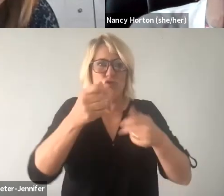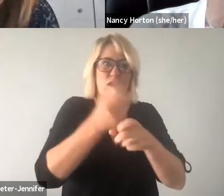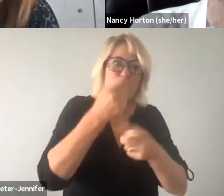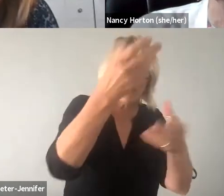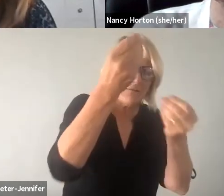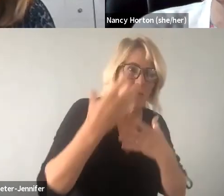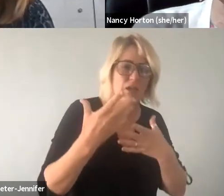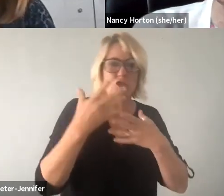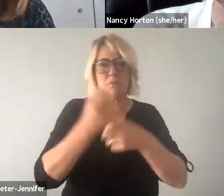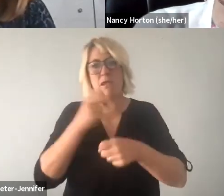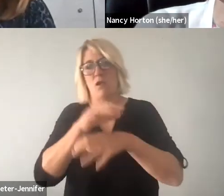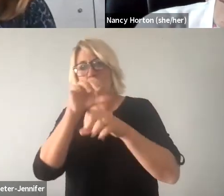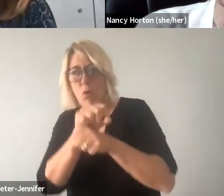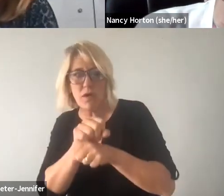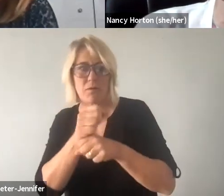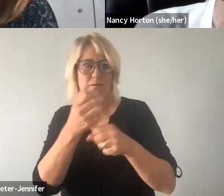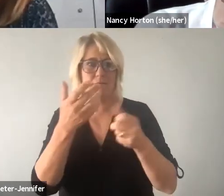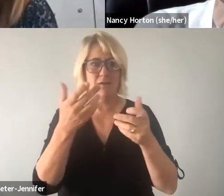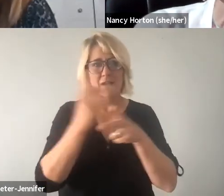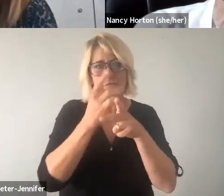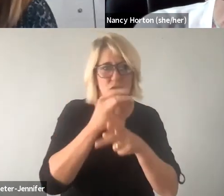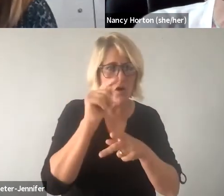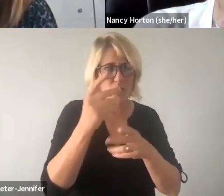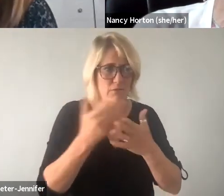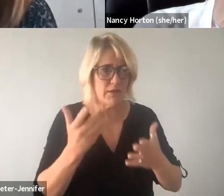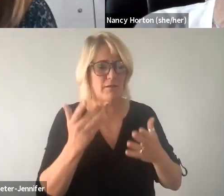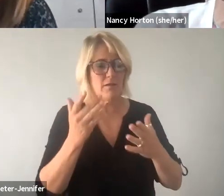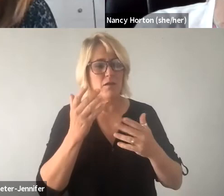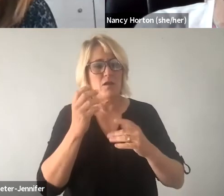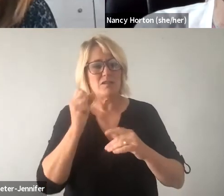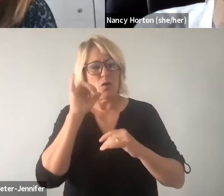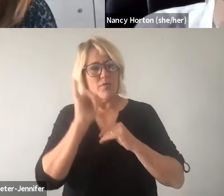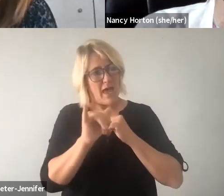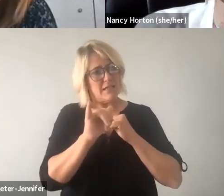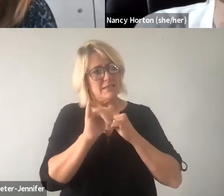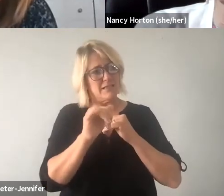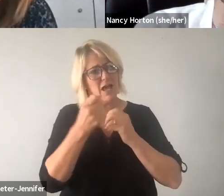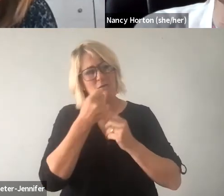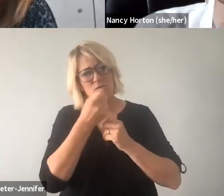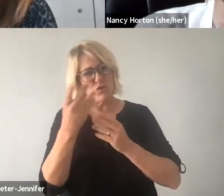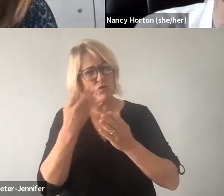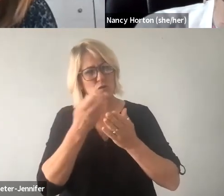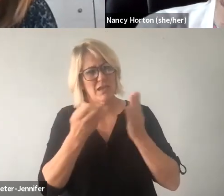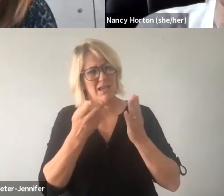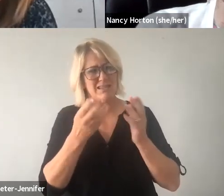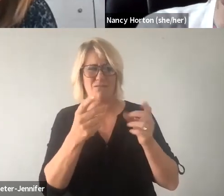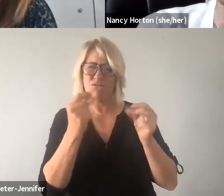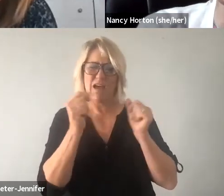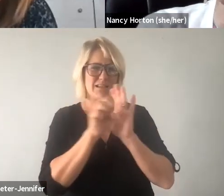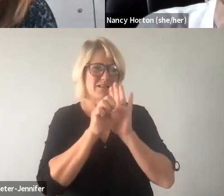another type of barrier for people with disabilities trying to get information, make those appointments, figure things out.